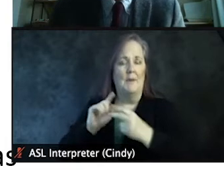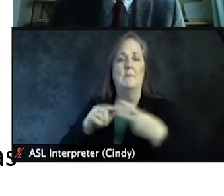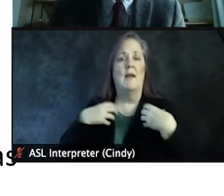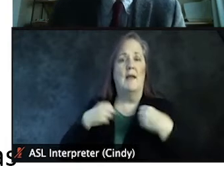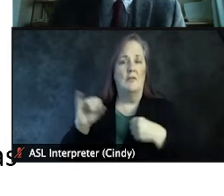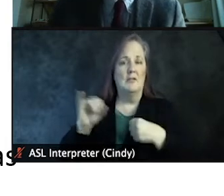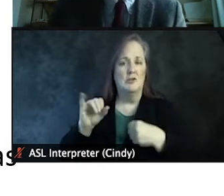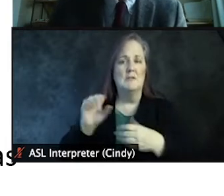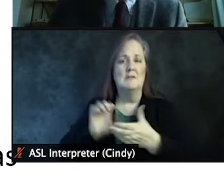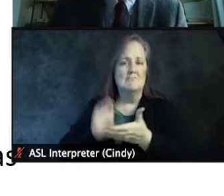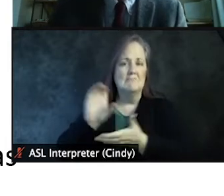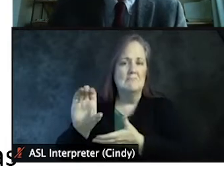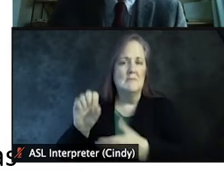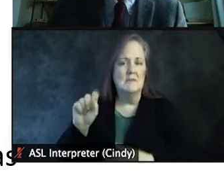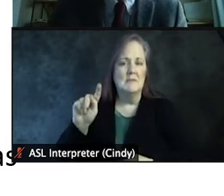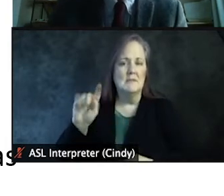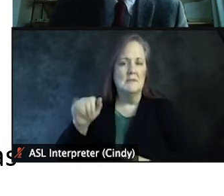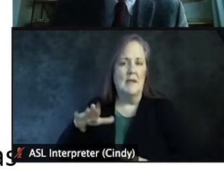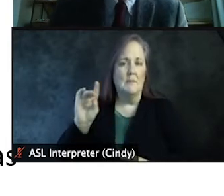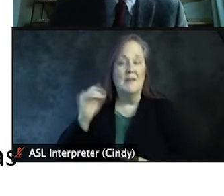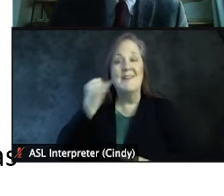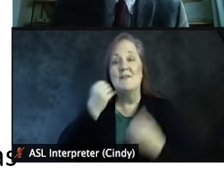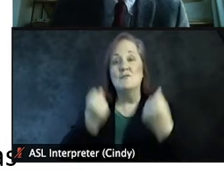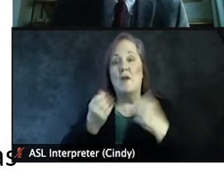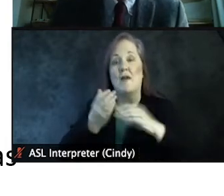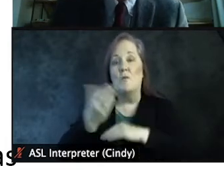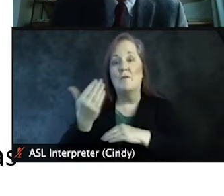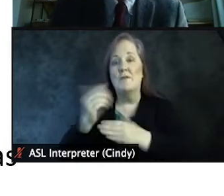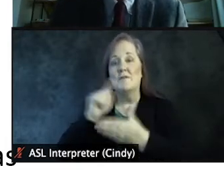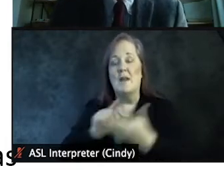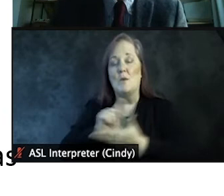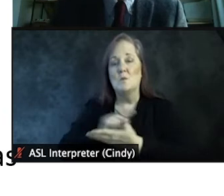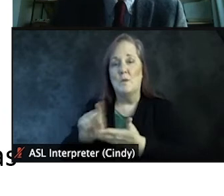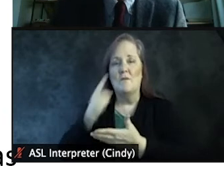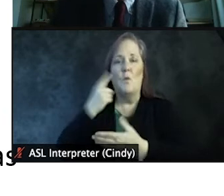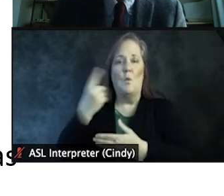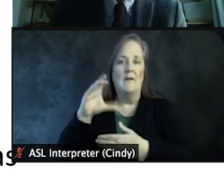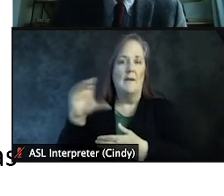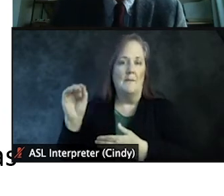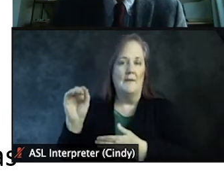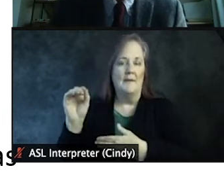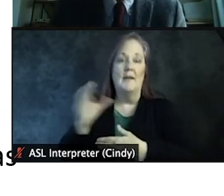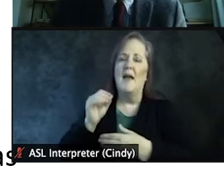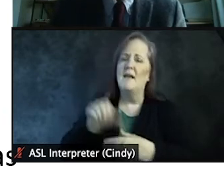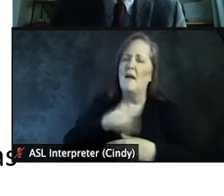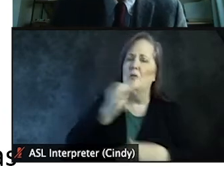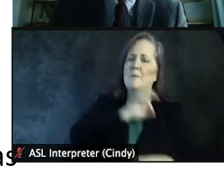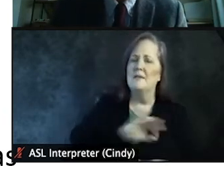To summarize, we believe that the Proposition 22 would result in a minor increase in state income tax revenue.